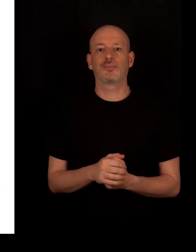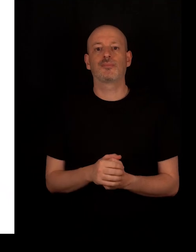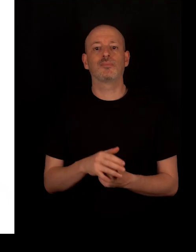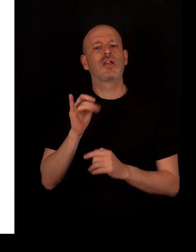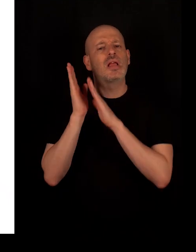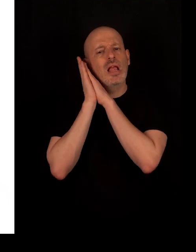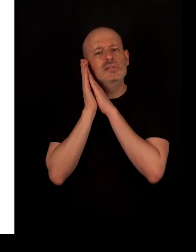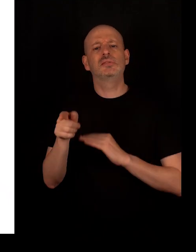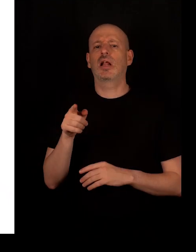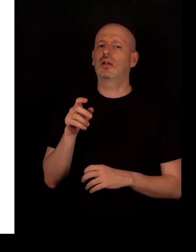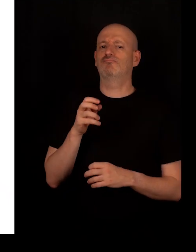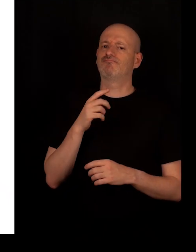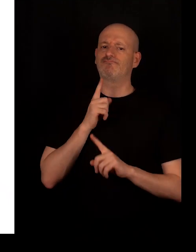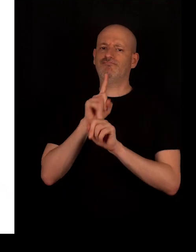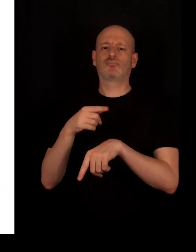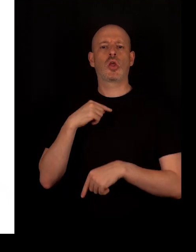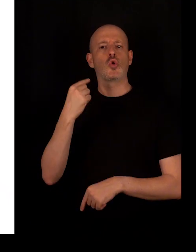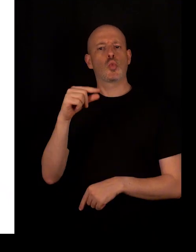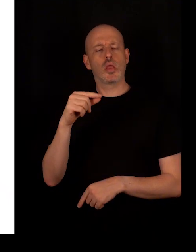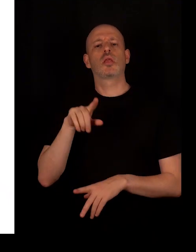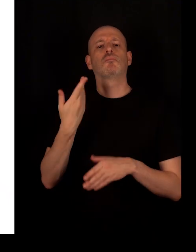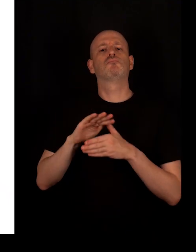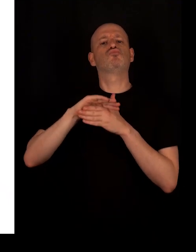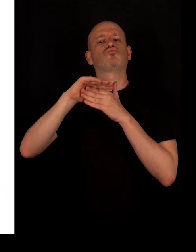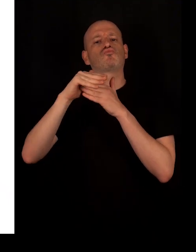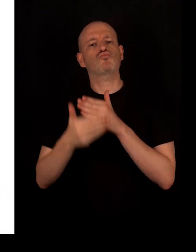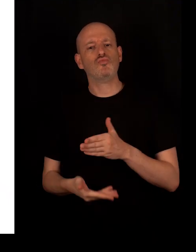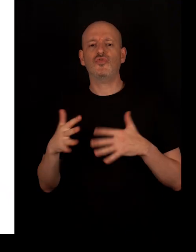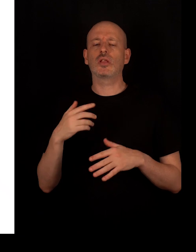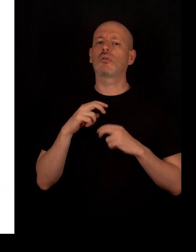Now, if a resident requested a green top-up and then in the end